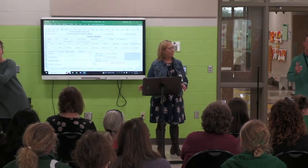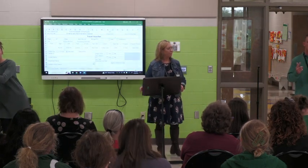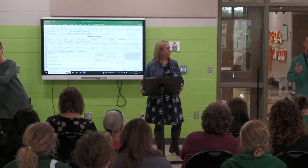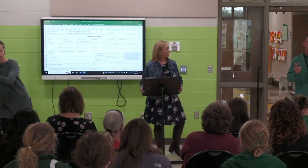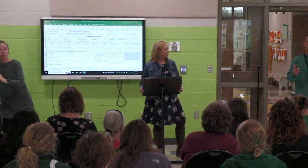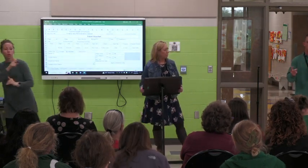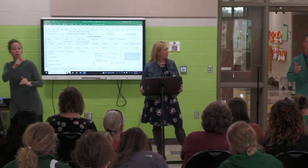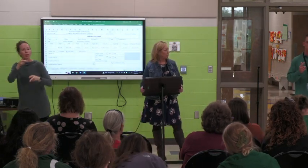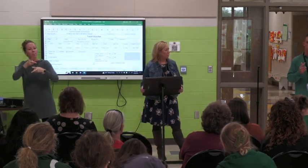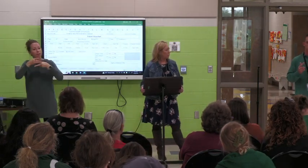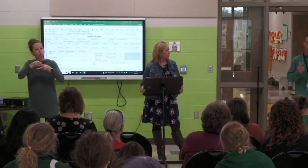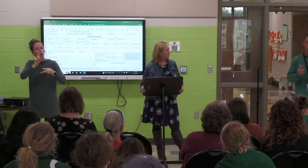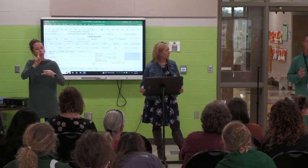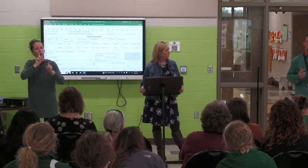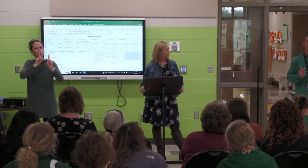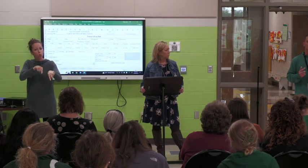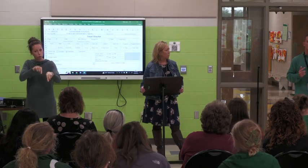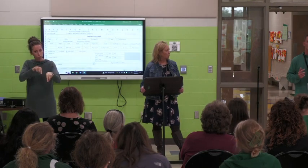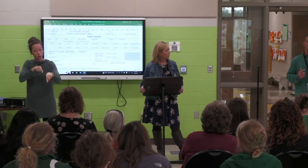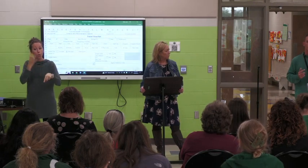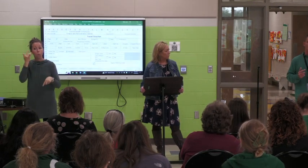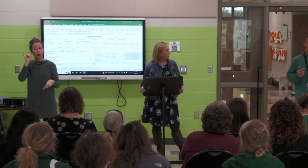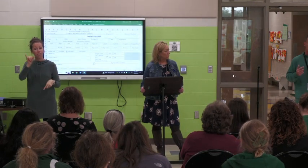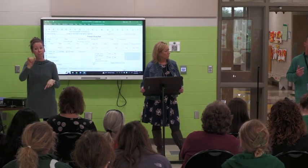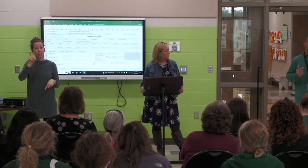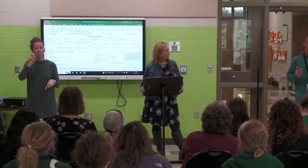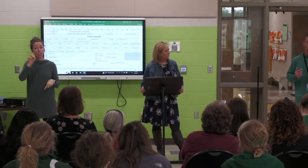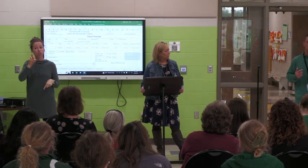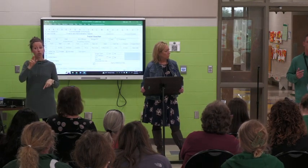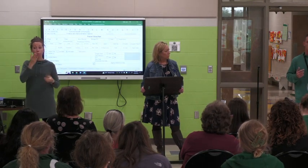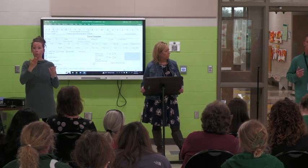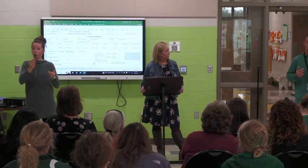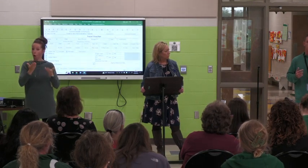ordering from those vendors and think about well if I reached out to this vendor is there a chance